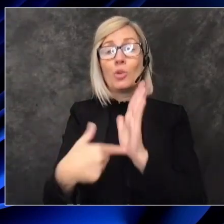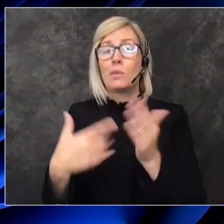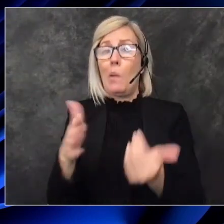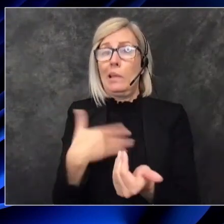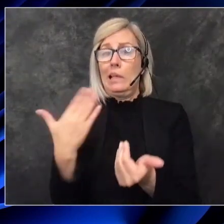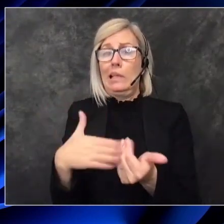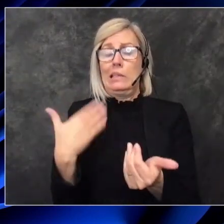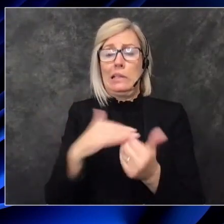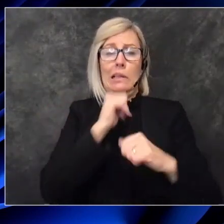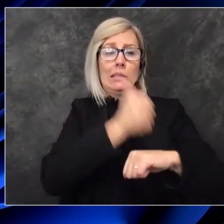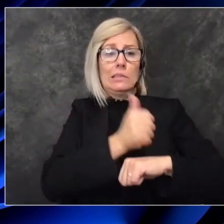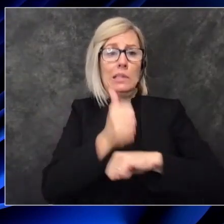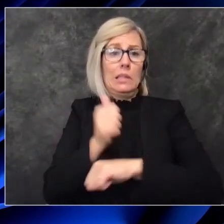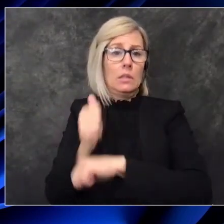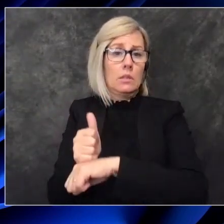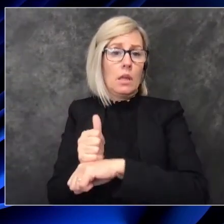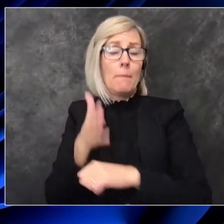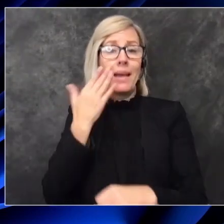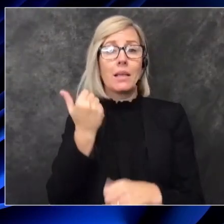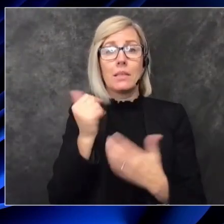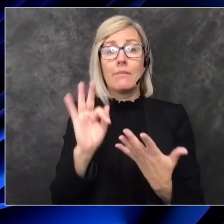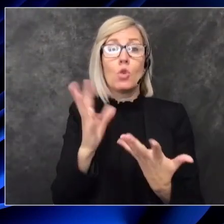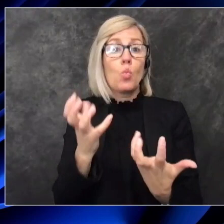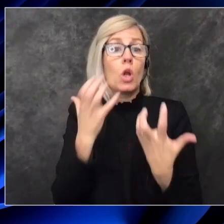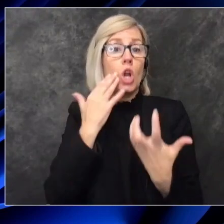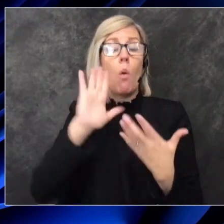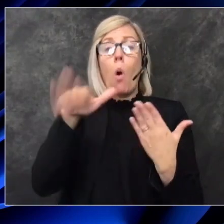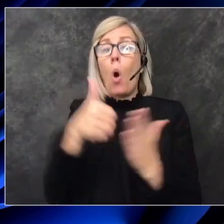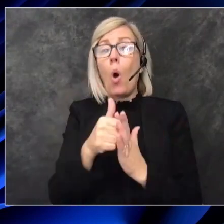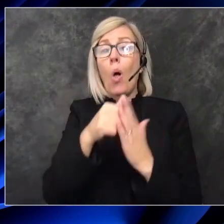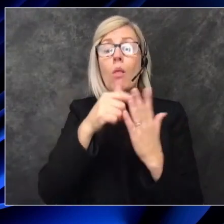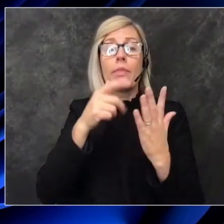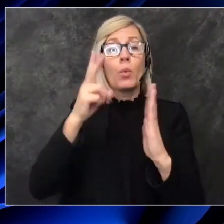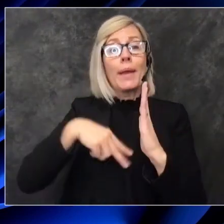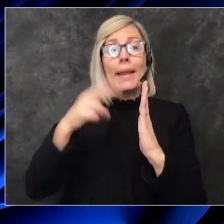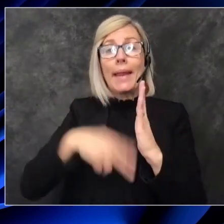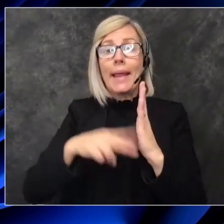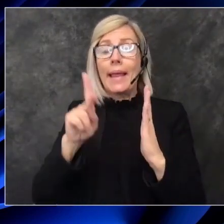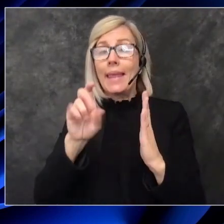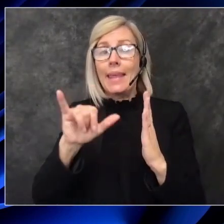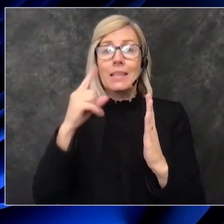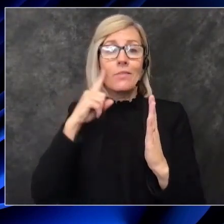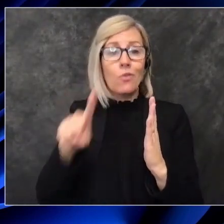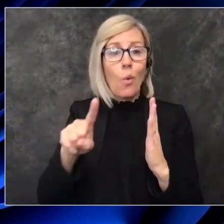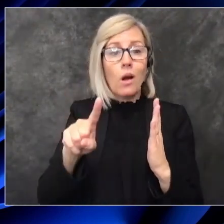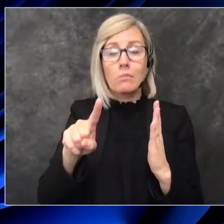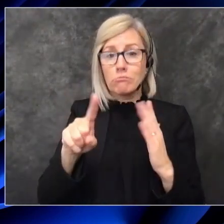because if you wanted to know all of the reading keys that are available for magnifier, they're listed right there.